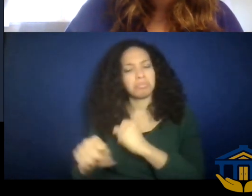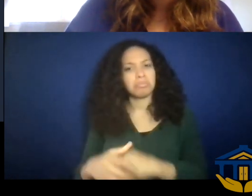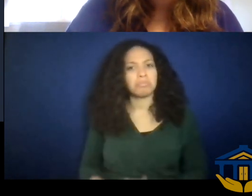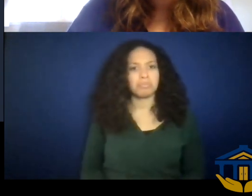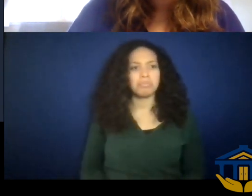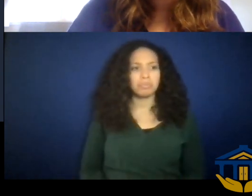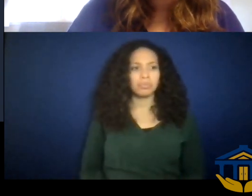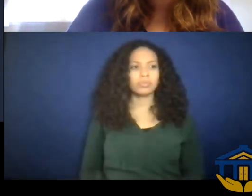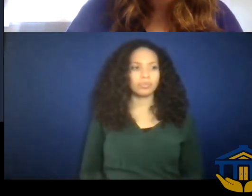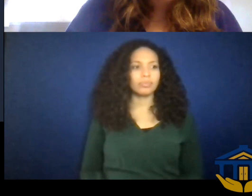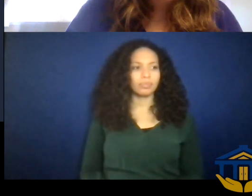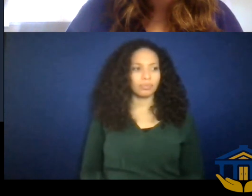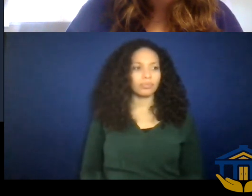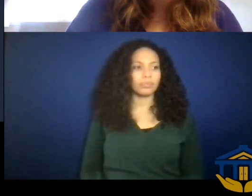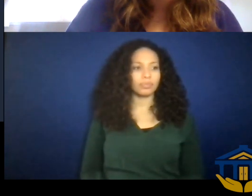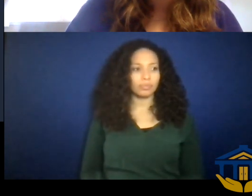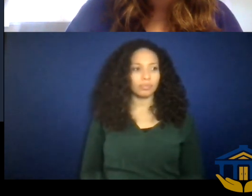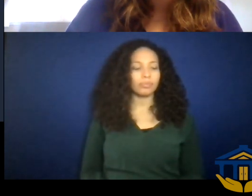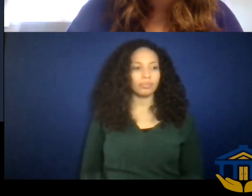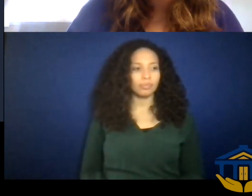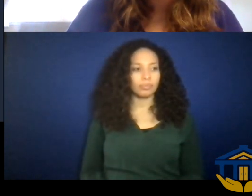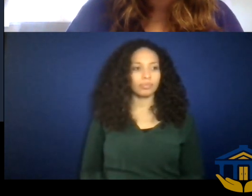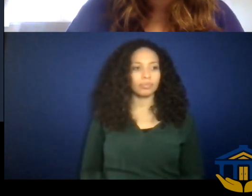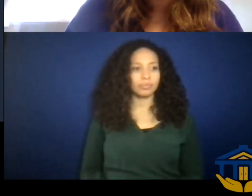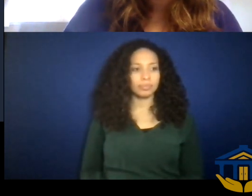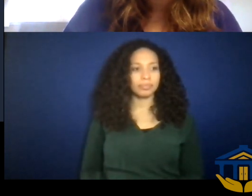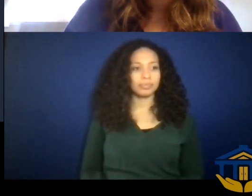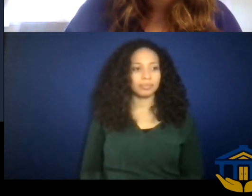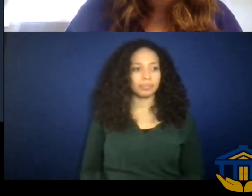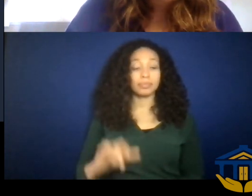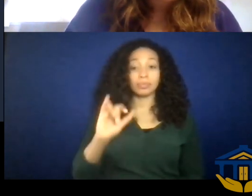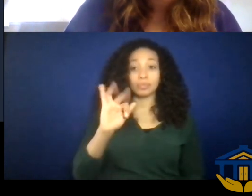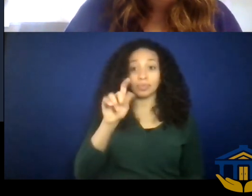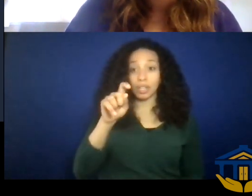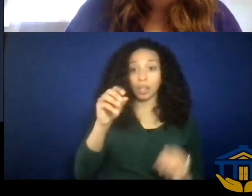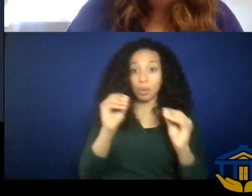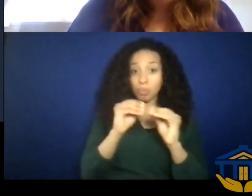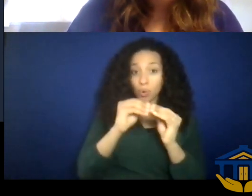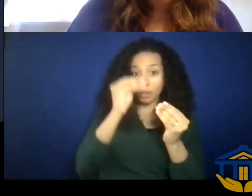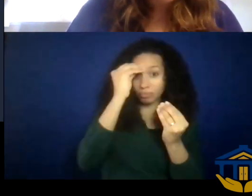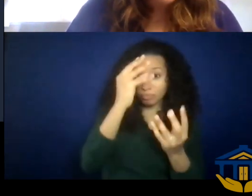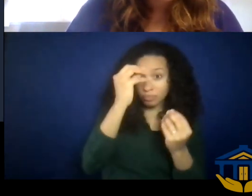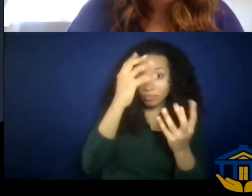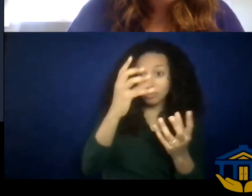If you need more data or information to make a decision, don't be afraid to ask for that.